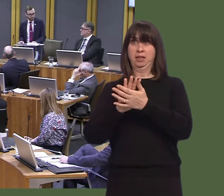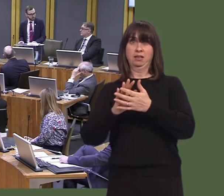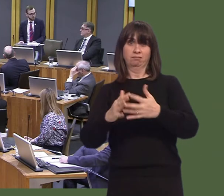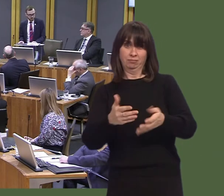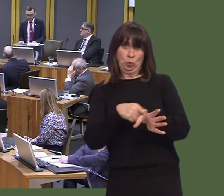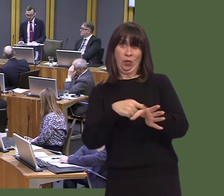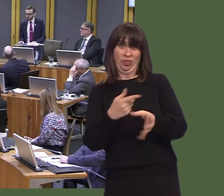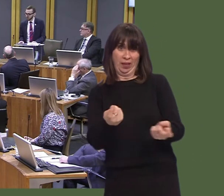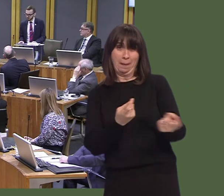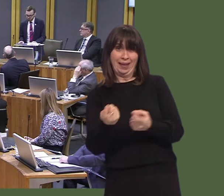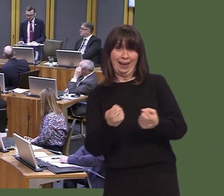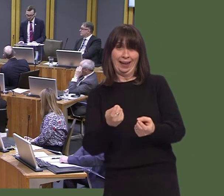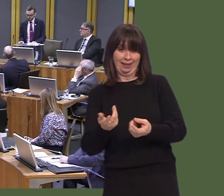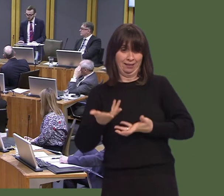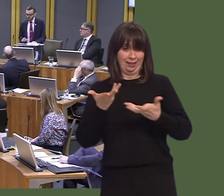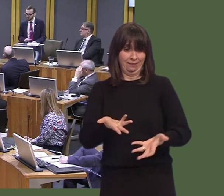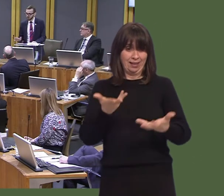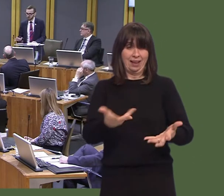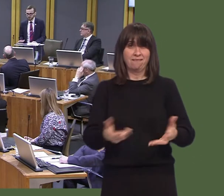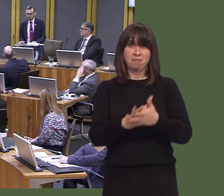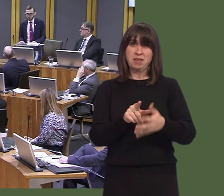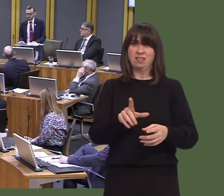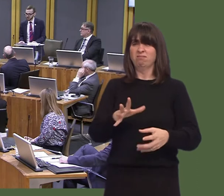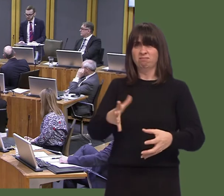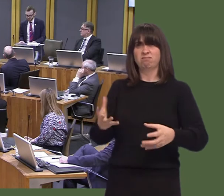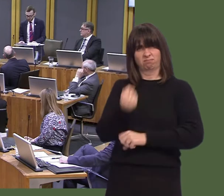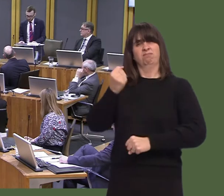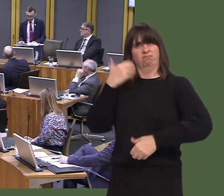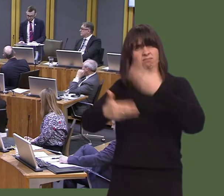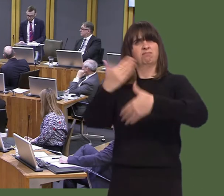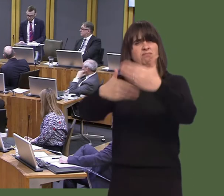the need to target regions of Wales according to their strengths.